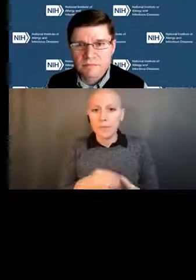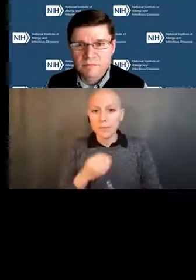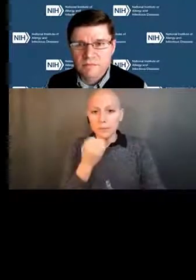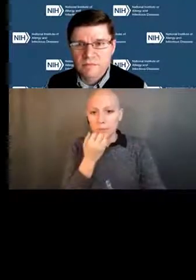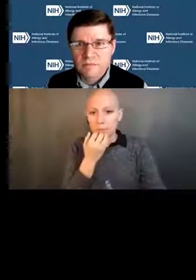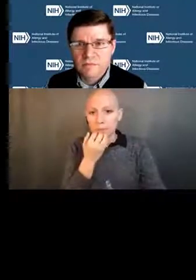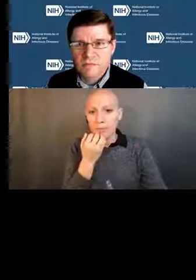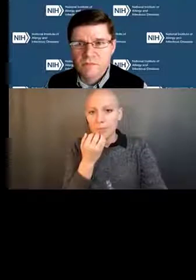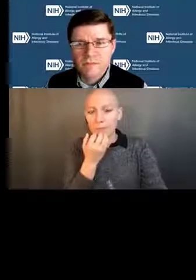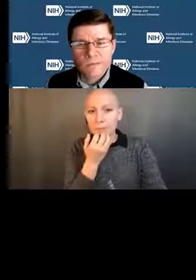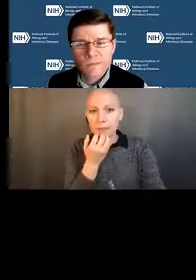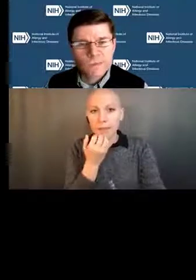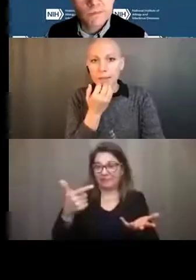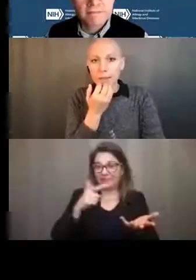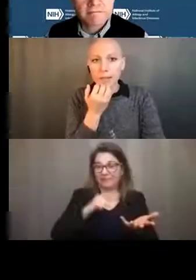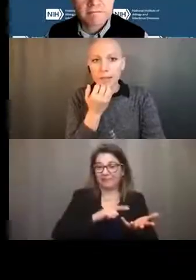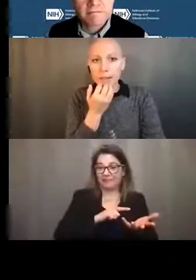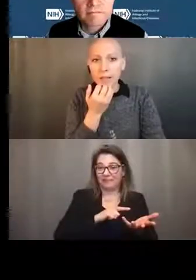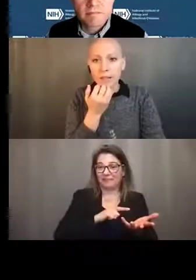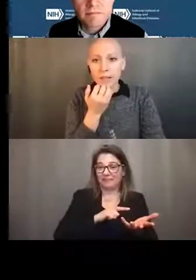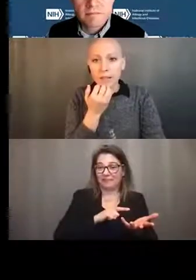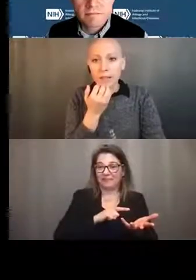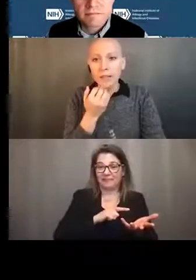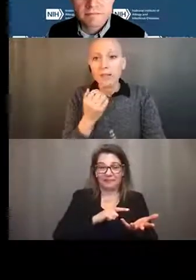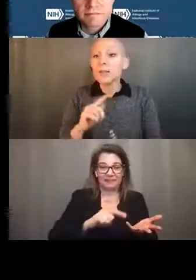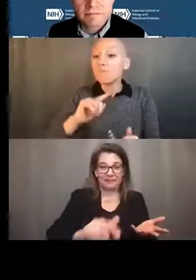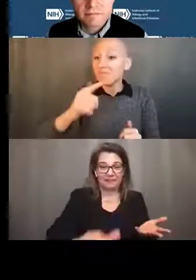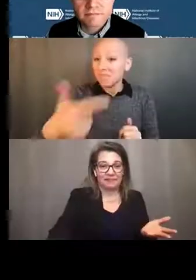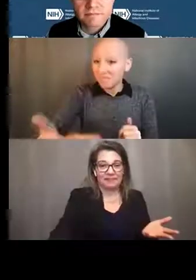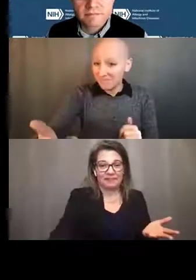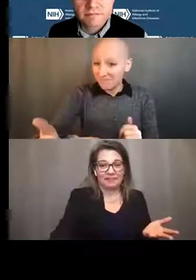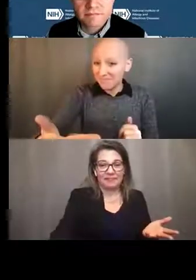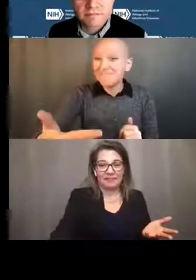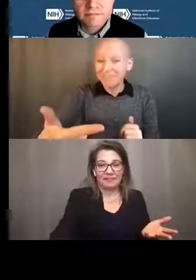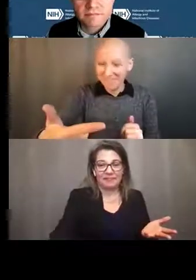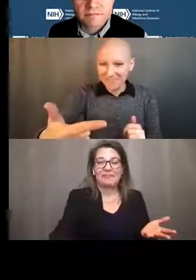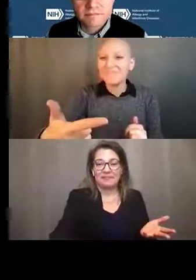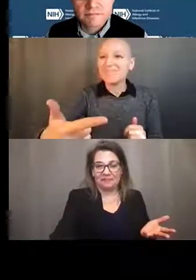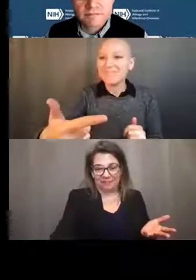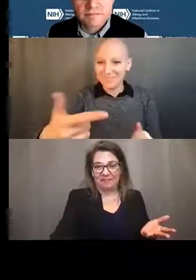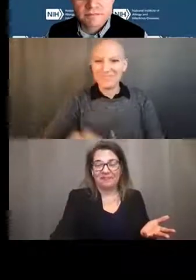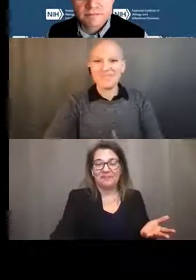If you're a foreign organization you might be a little bit stumped when it comes to filling out the application